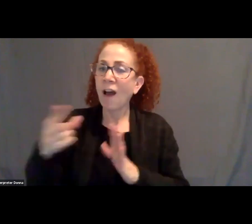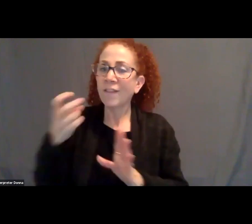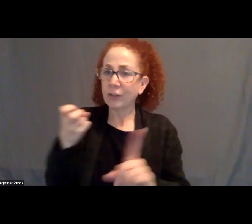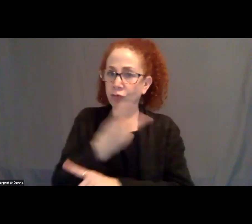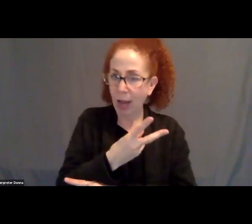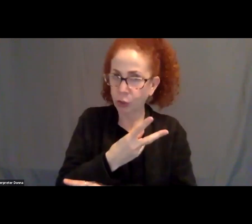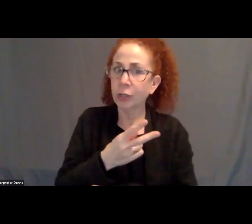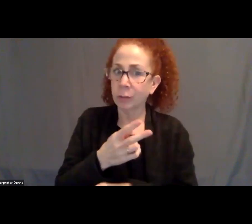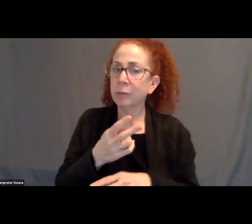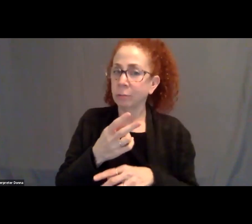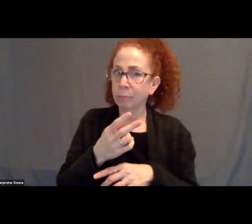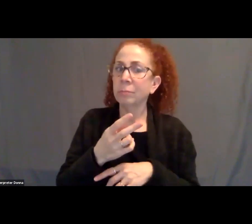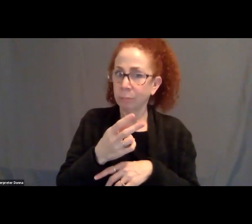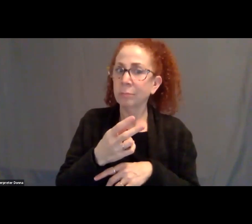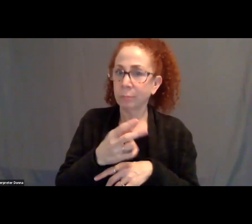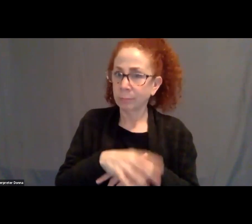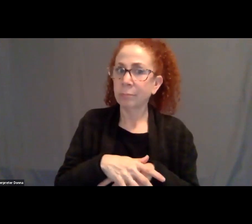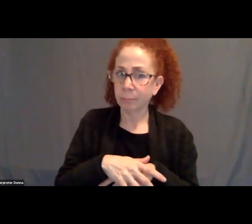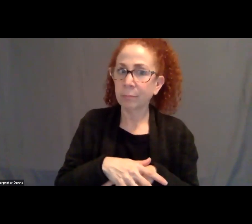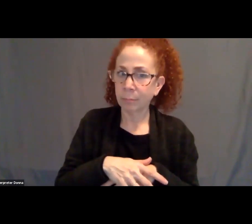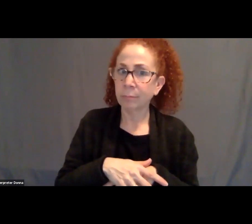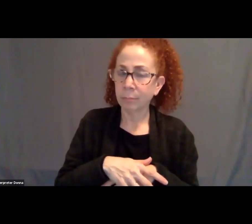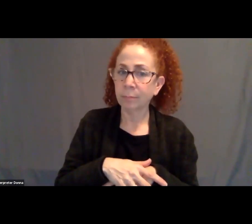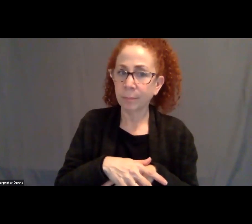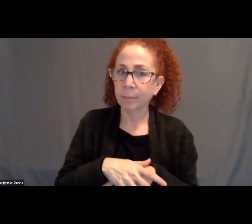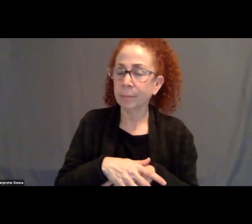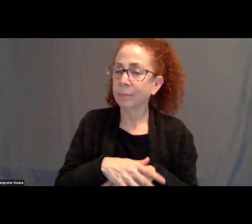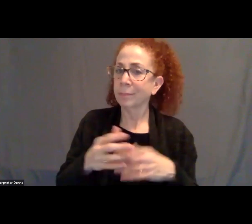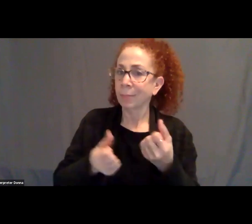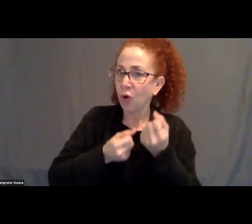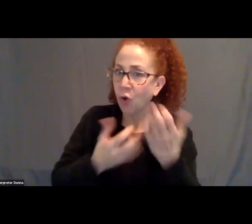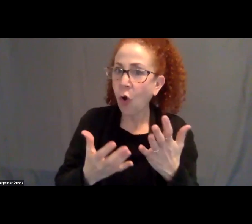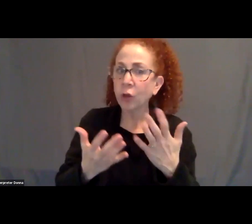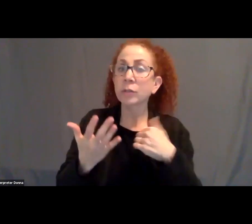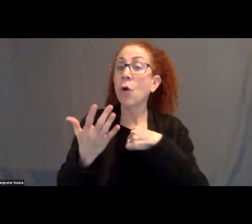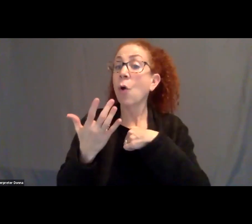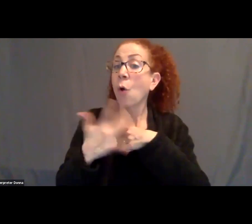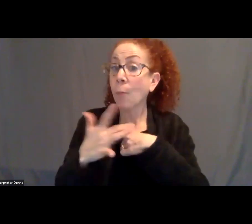in ways that created openings for some youth